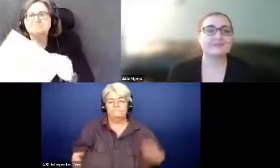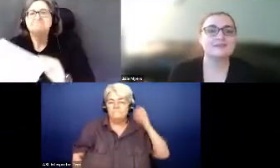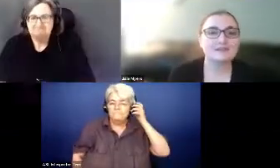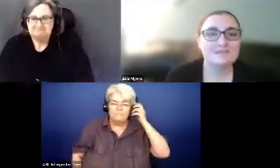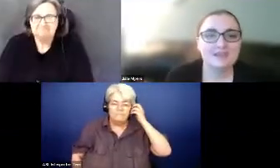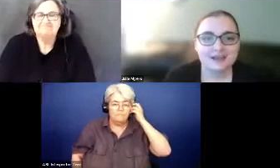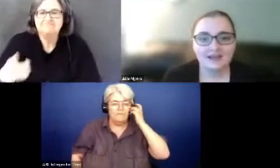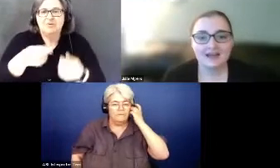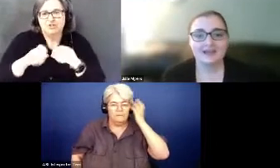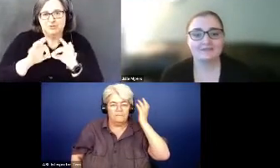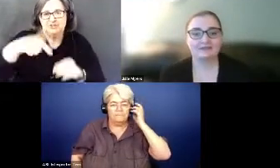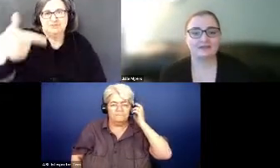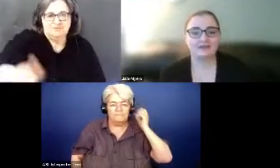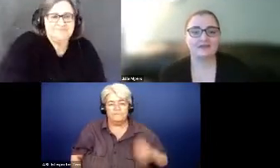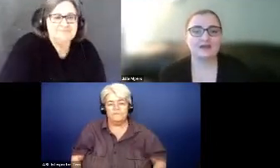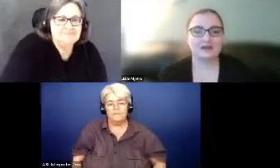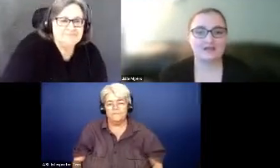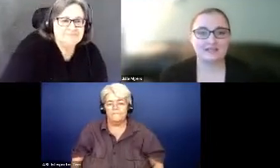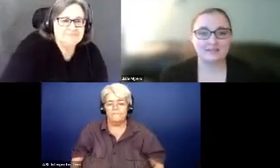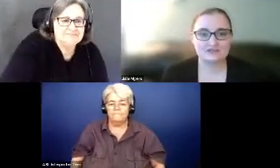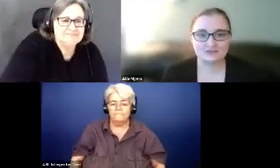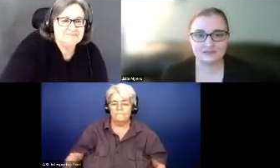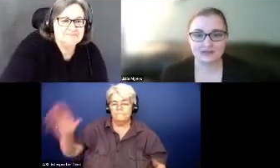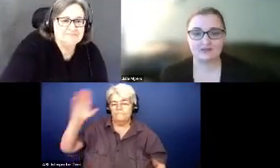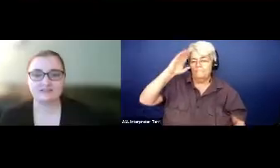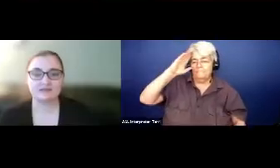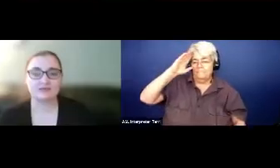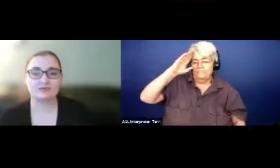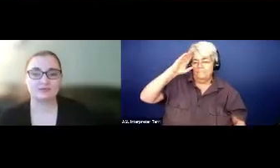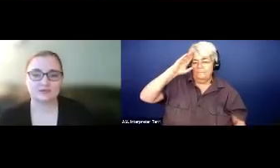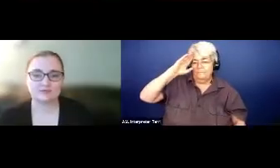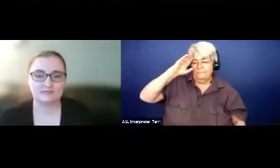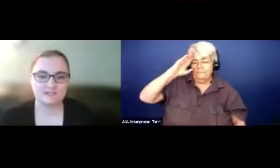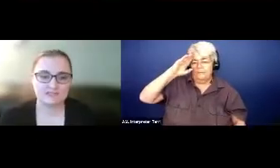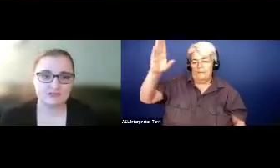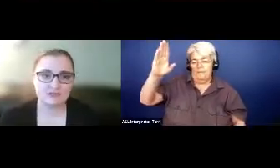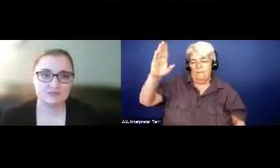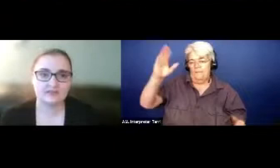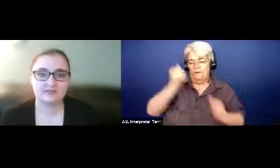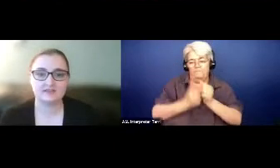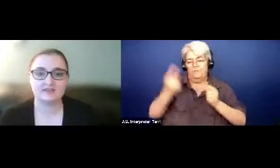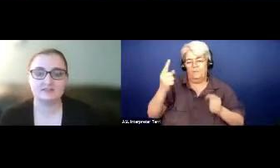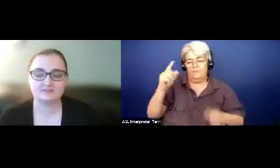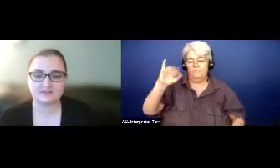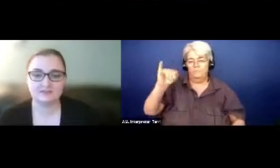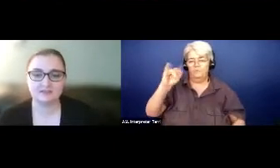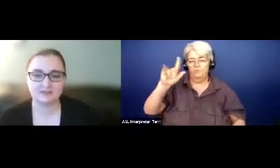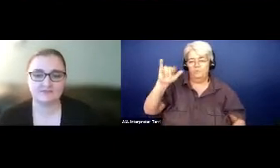Hi, everyone. I'm Julie Myers. I'm a program administer with the Pennsylvania department